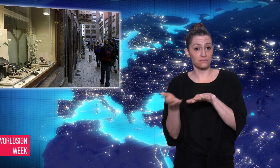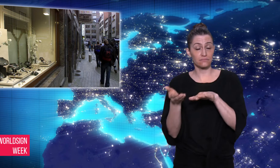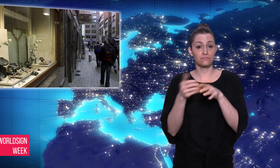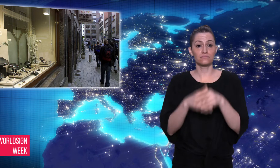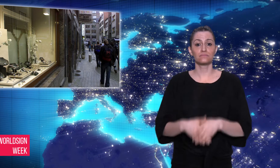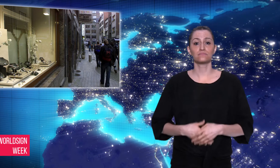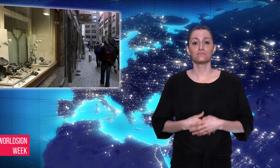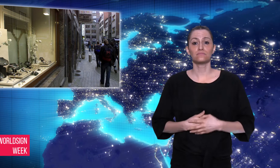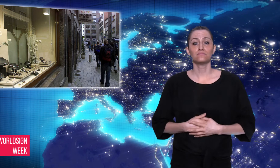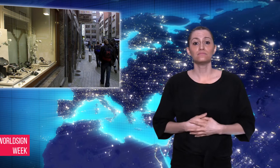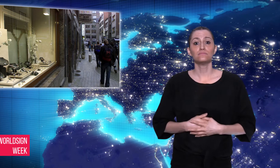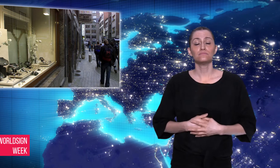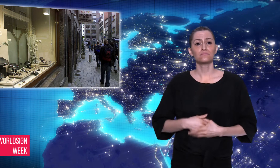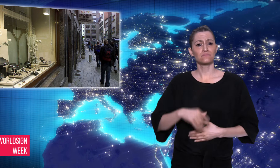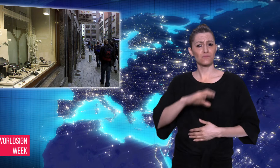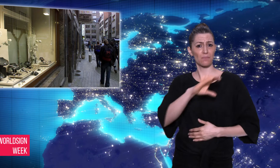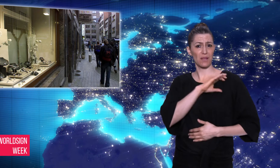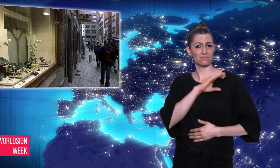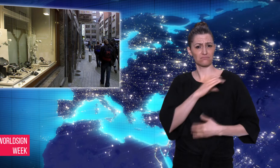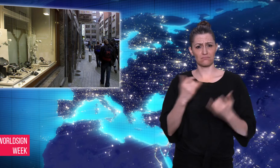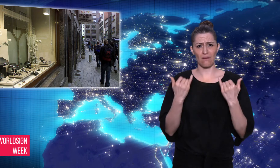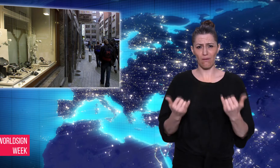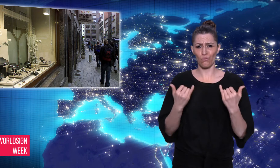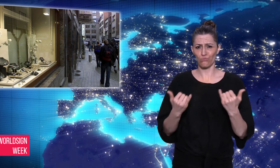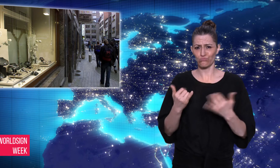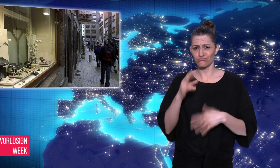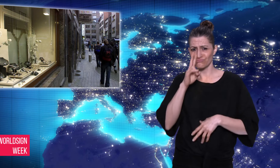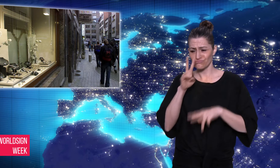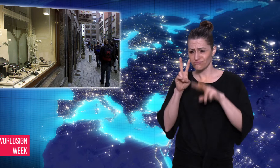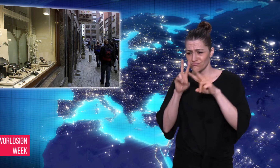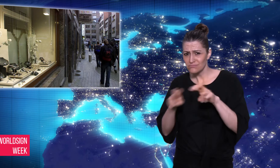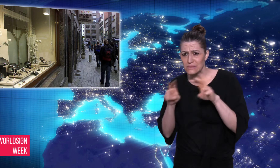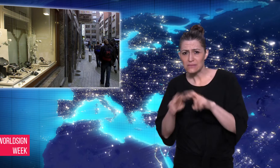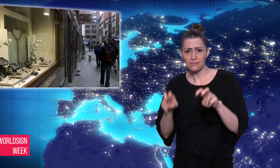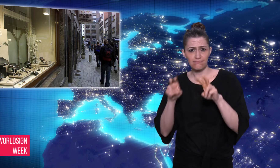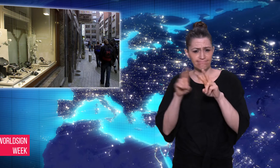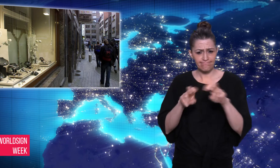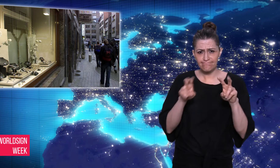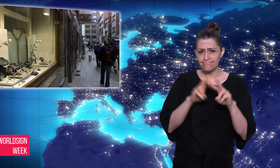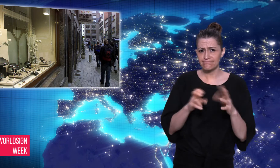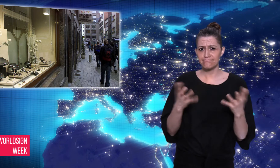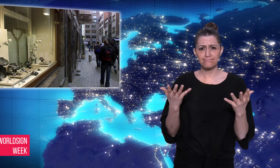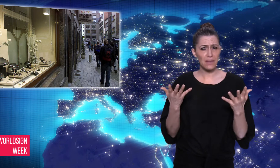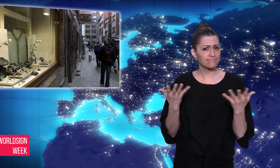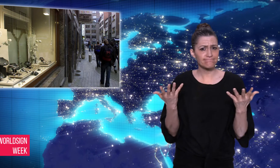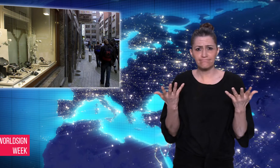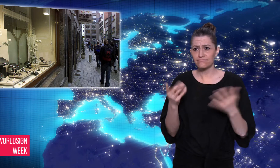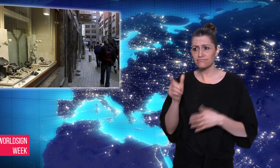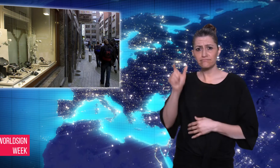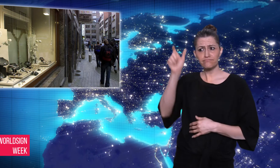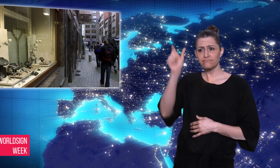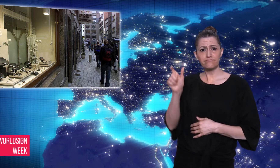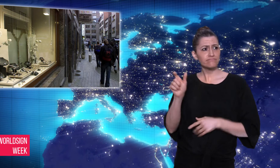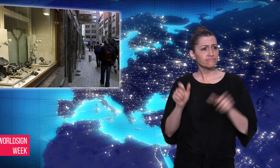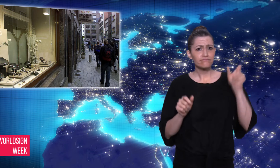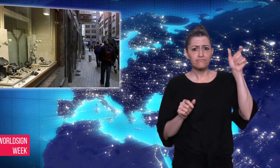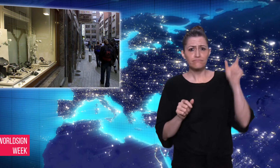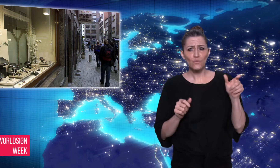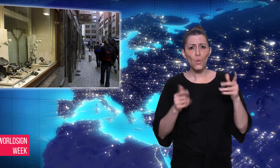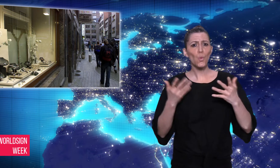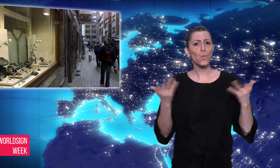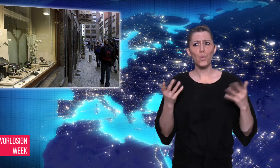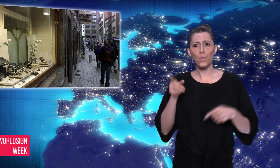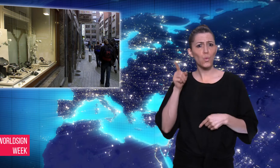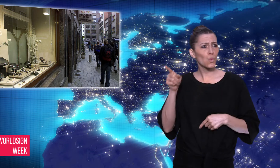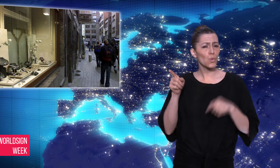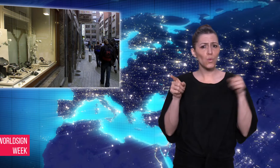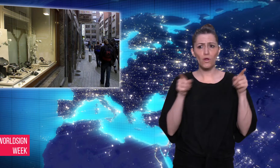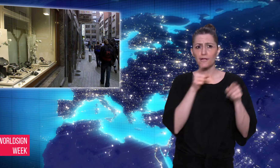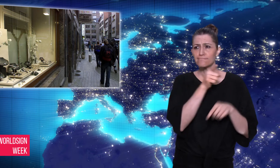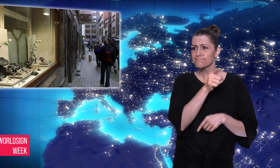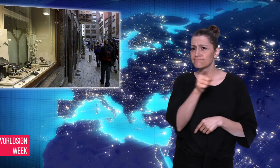pipe. Police are currently investigating but do not have